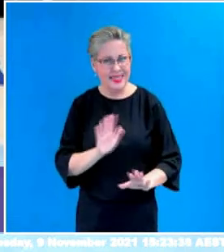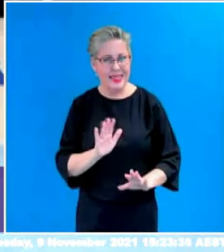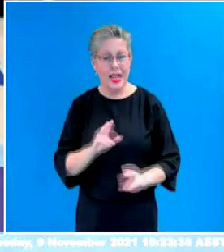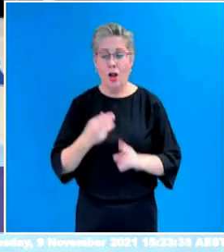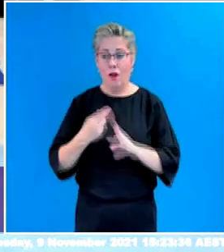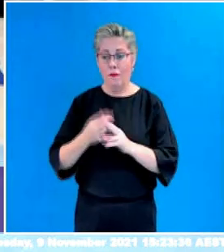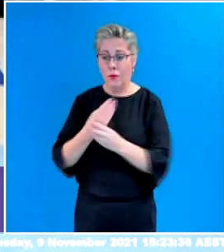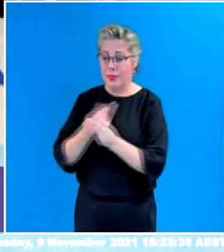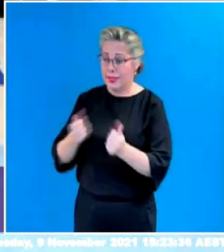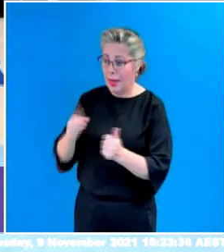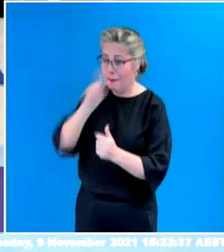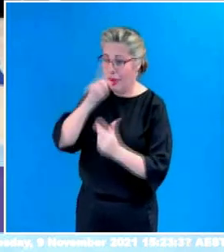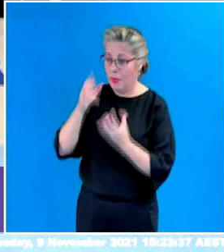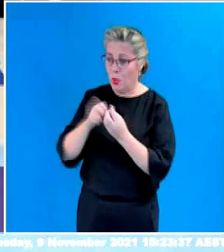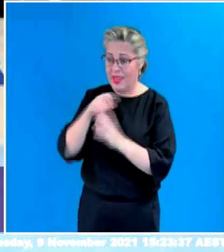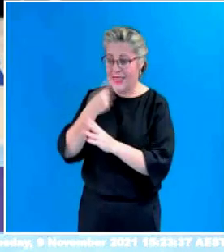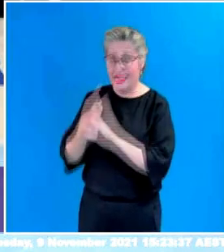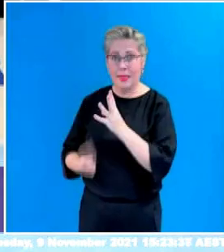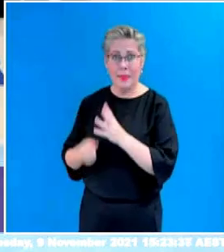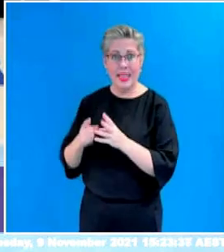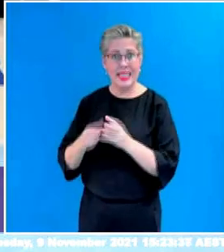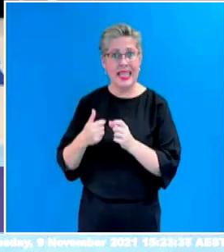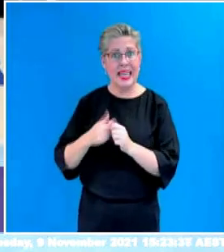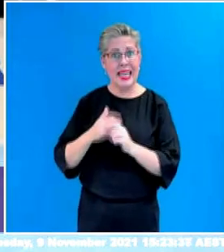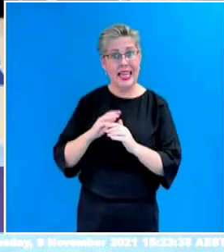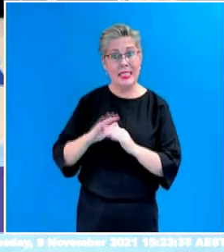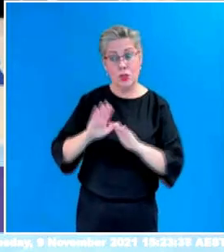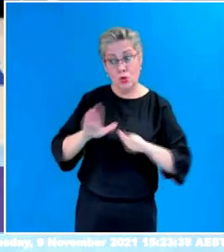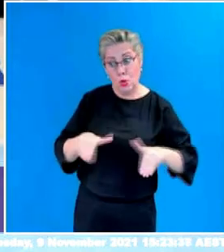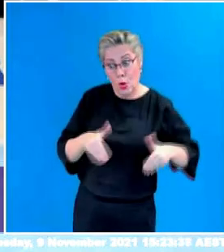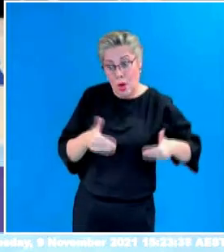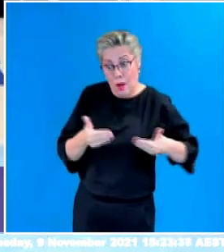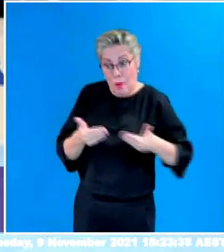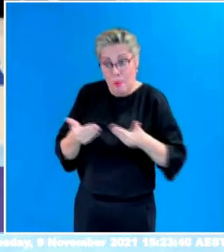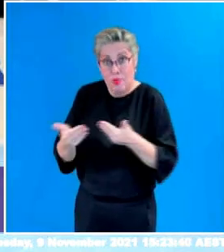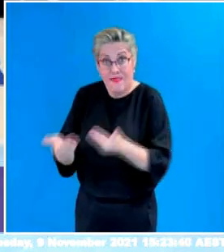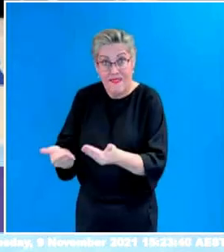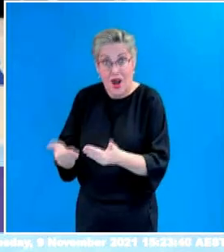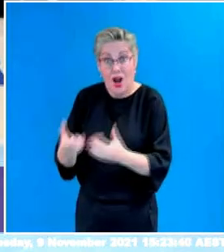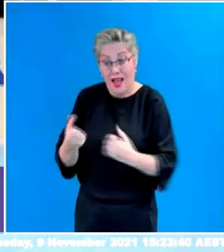to provide conditions that will sustain and support life in some circumstances.